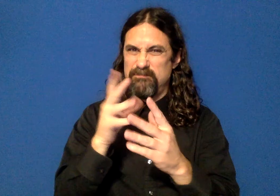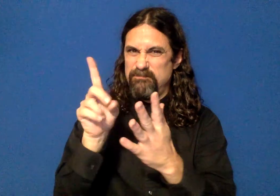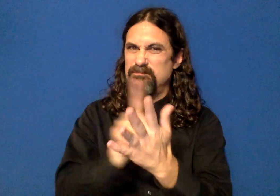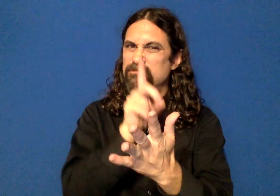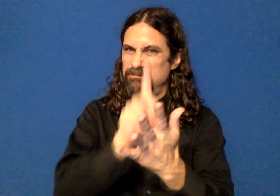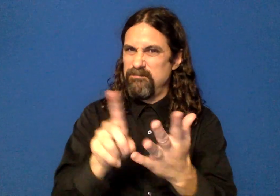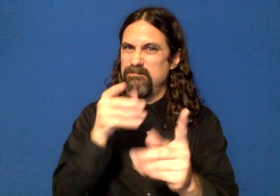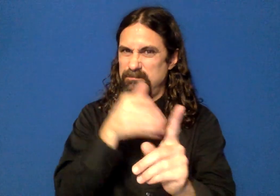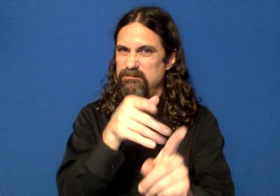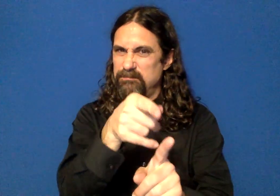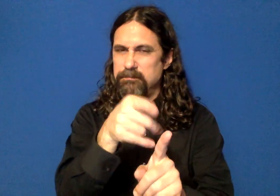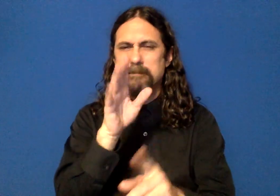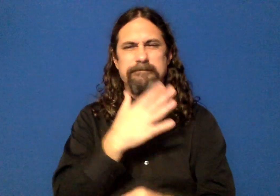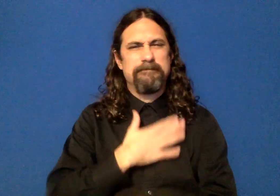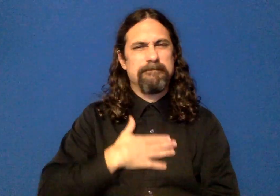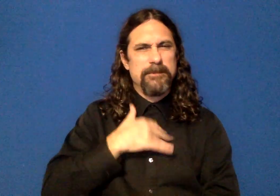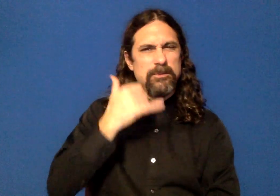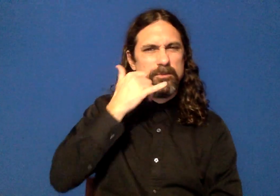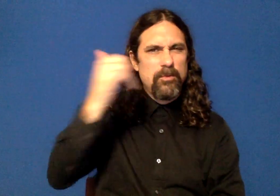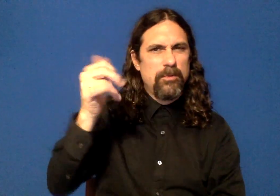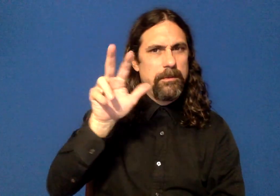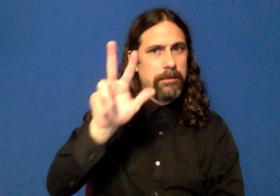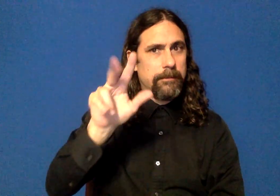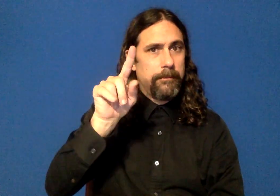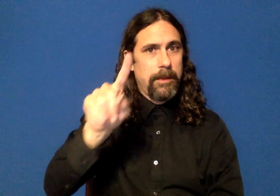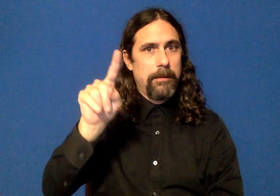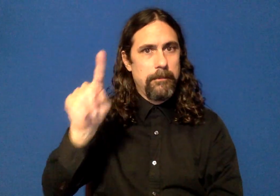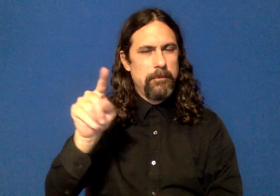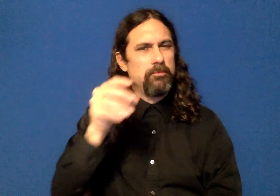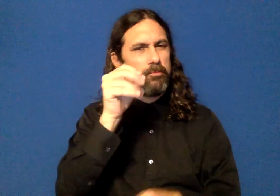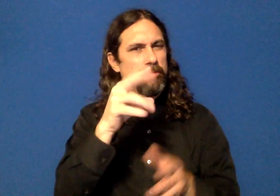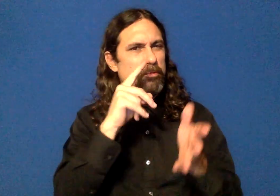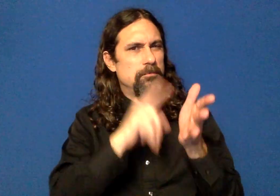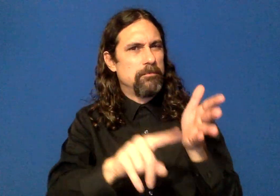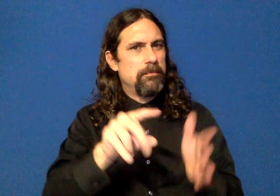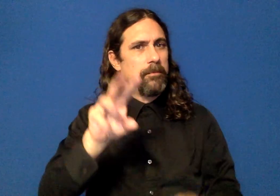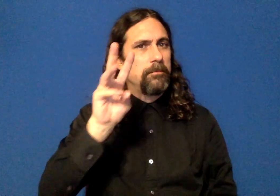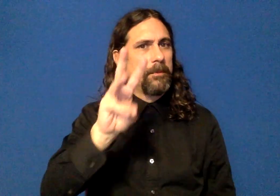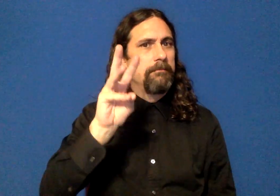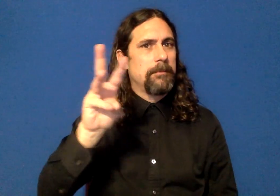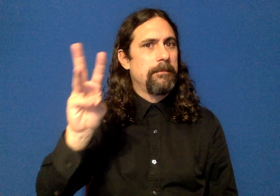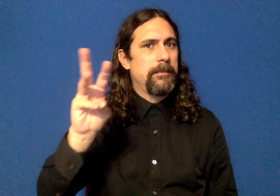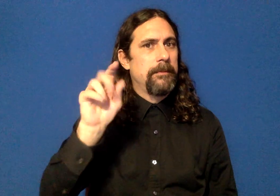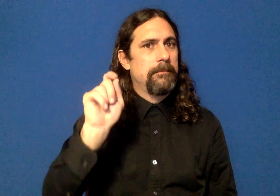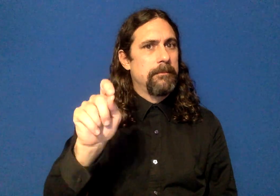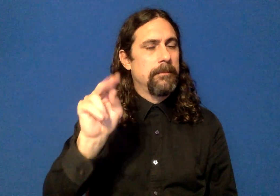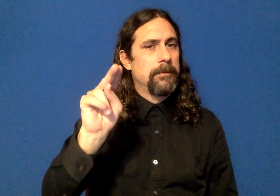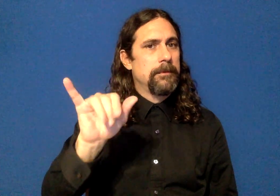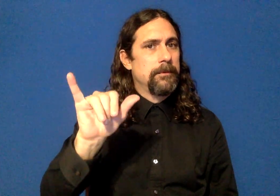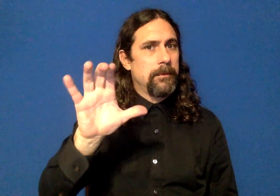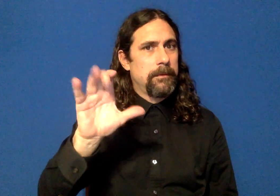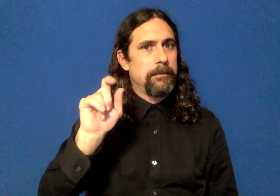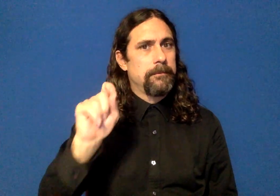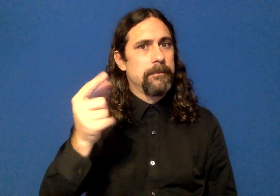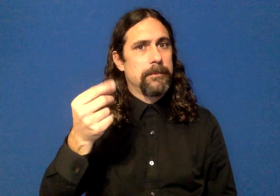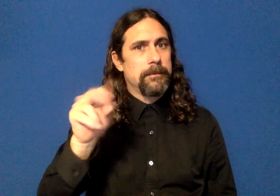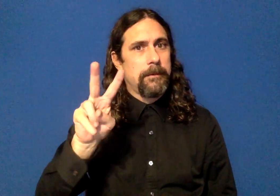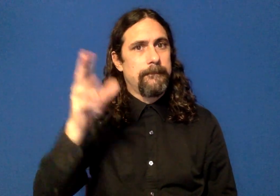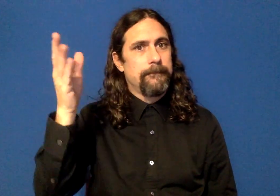discrimination, please call 311 or visit www.nyc.gov/cchr